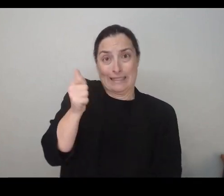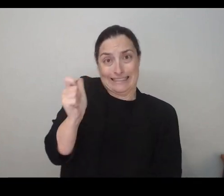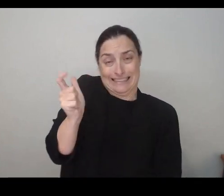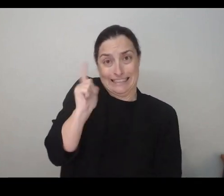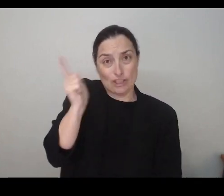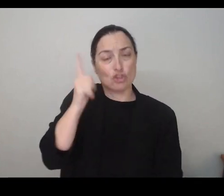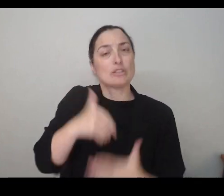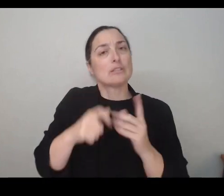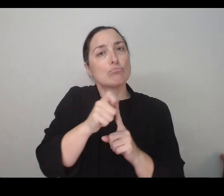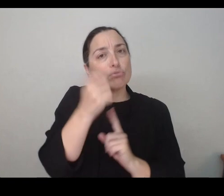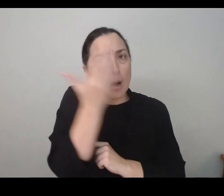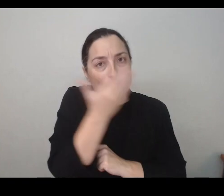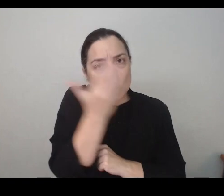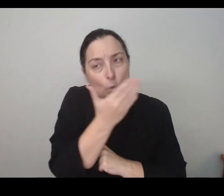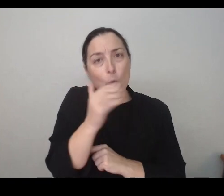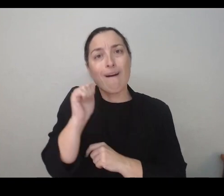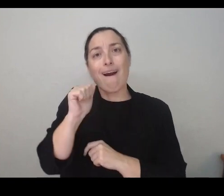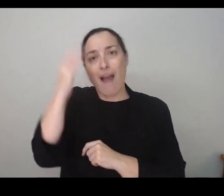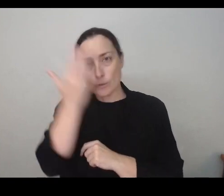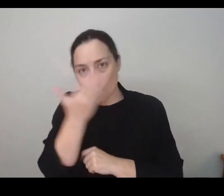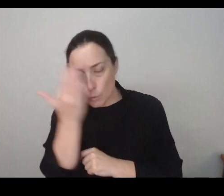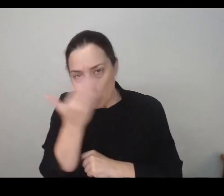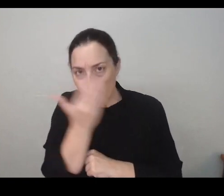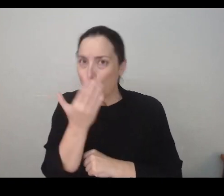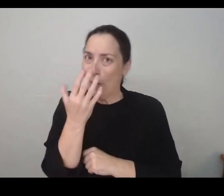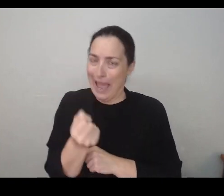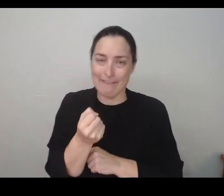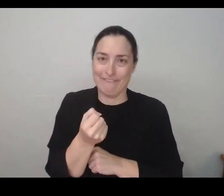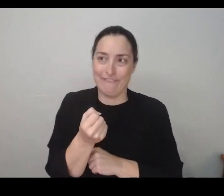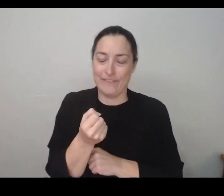or secondary level have a big lack of resources